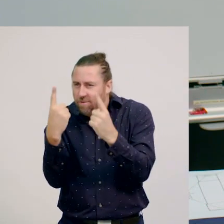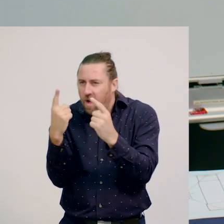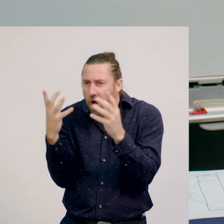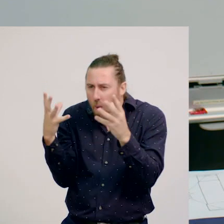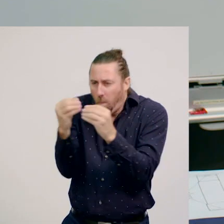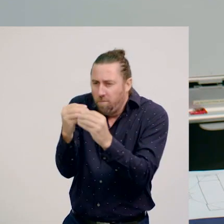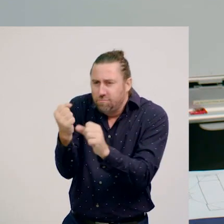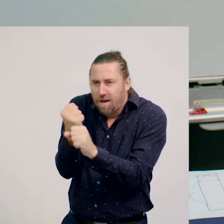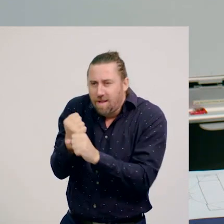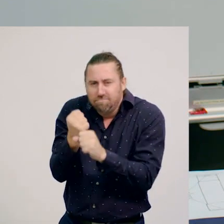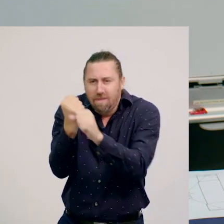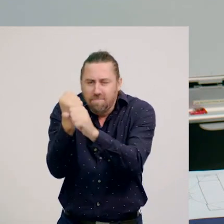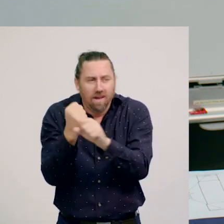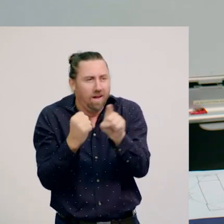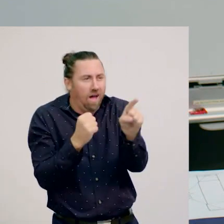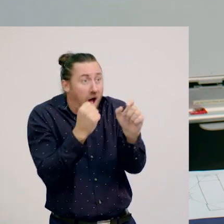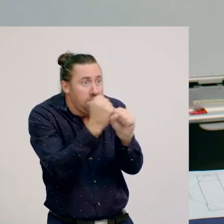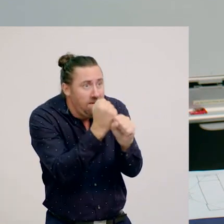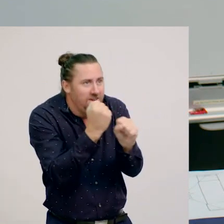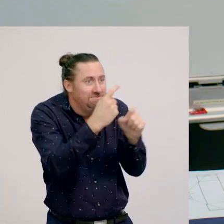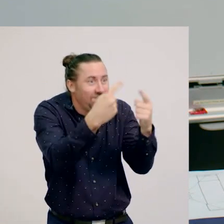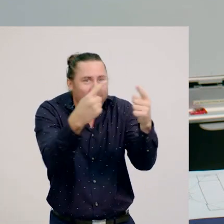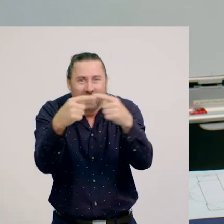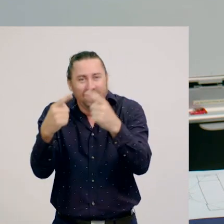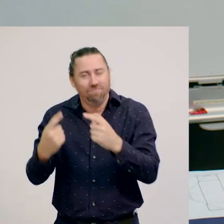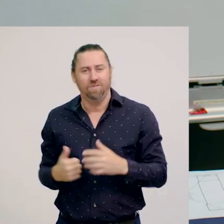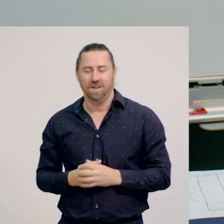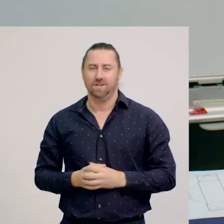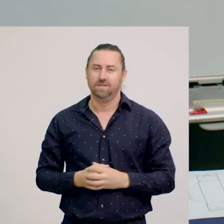Now, it’s time to look back on what we've learnt today.